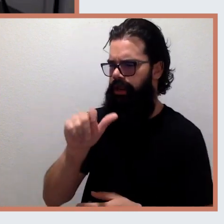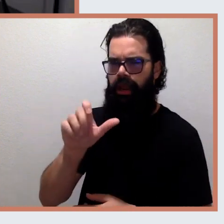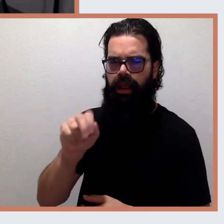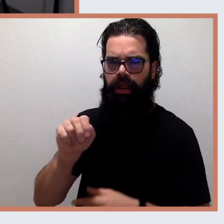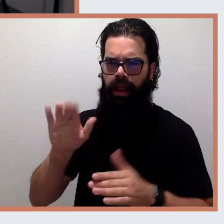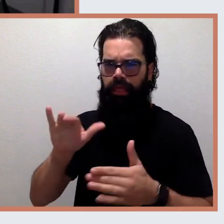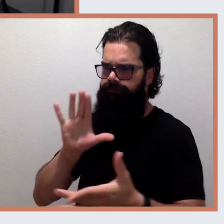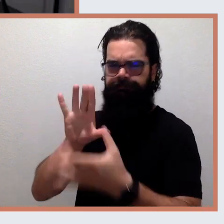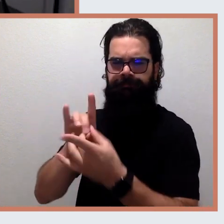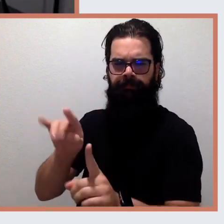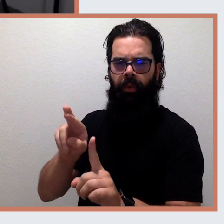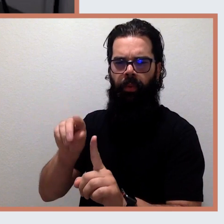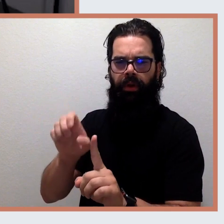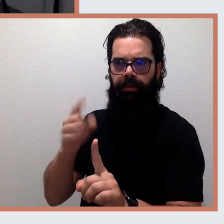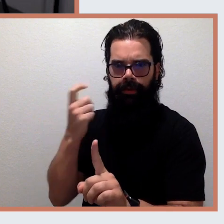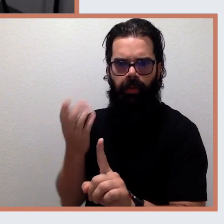"Hey, so Jaylen didn't book that recurring role he went out for,